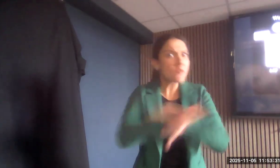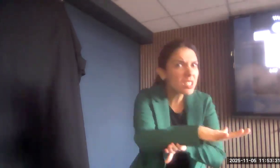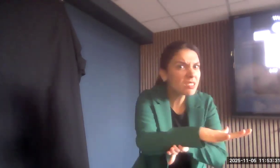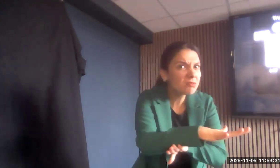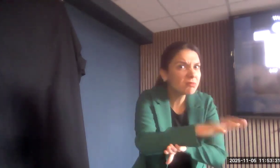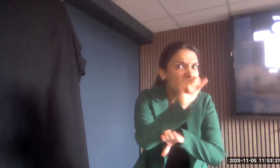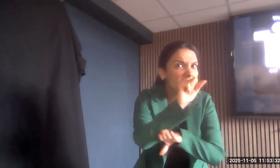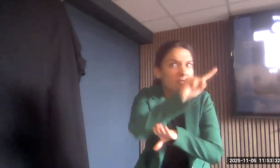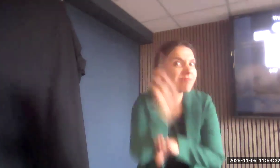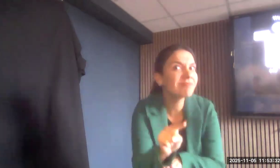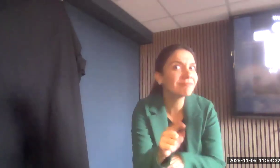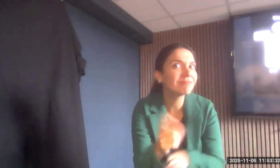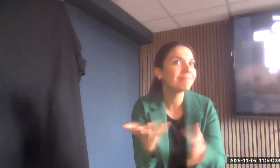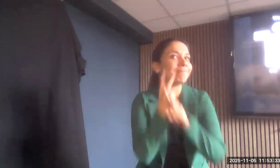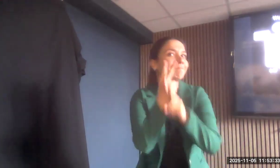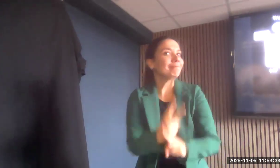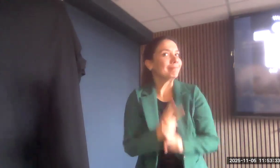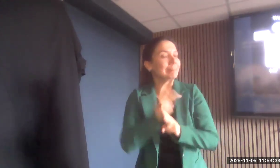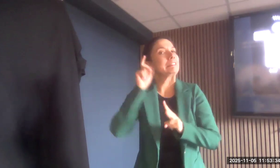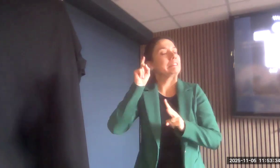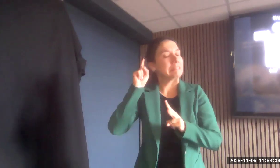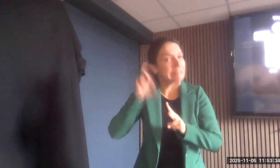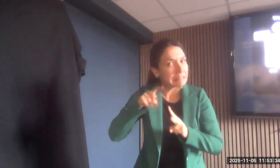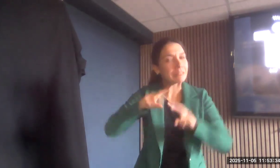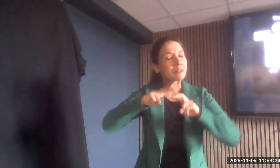So this sign does occur, and is this because of influence of ASL?